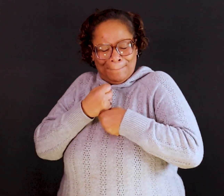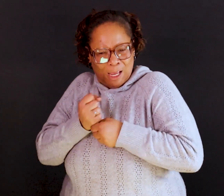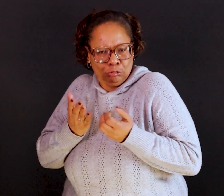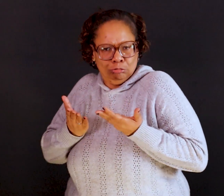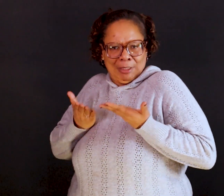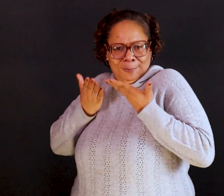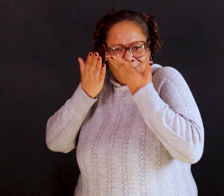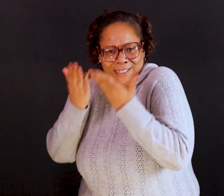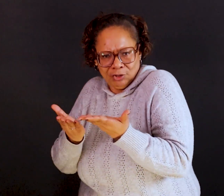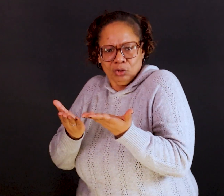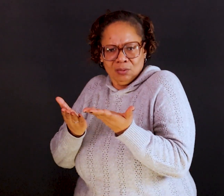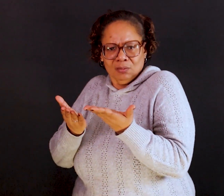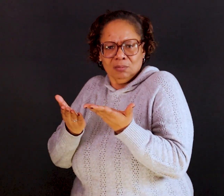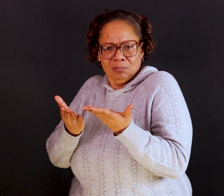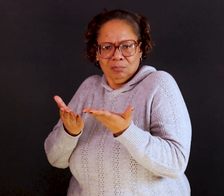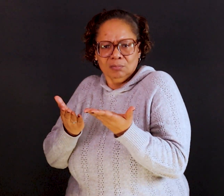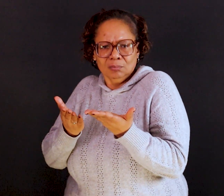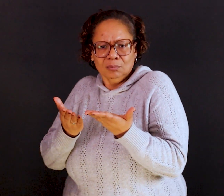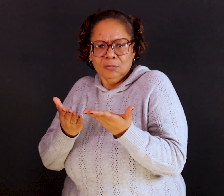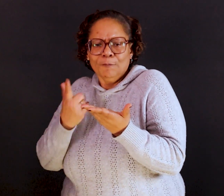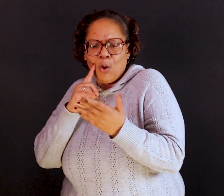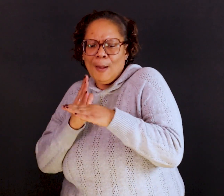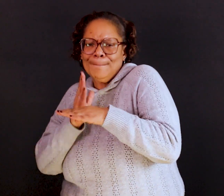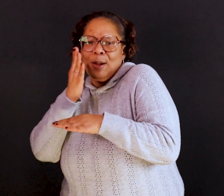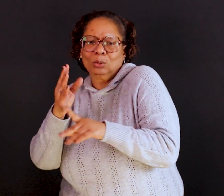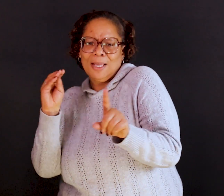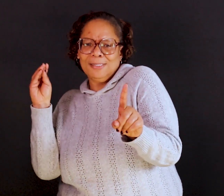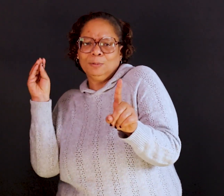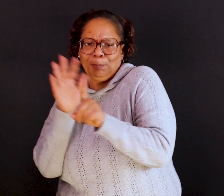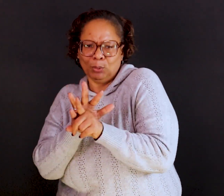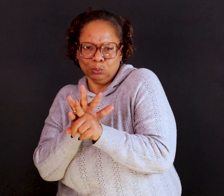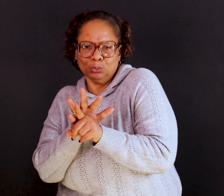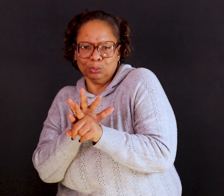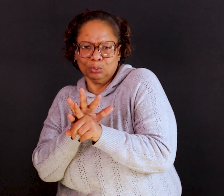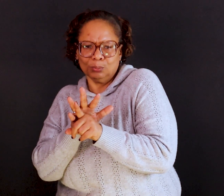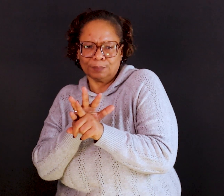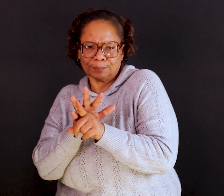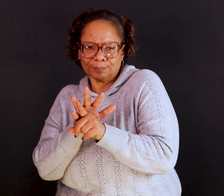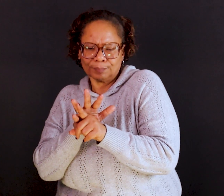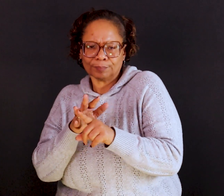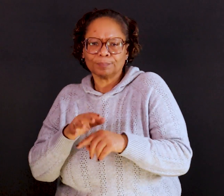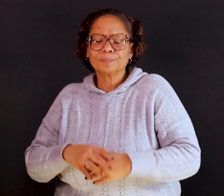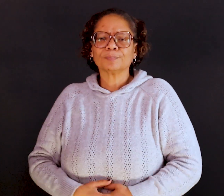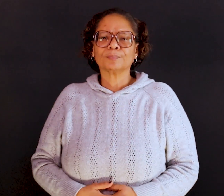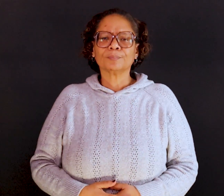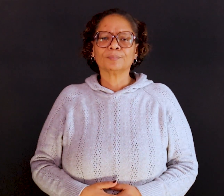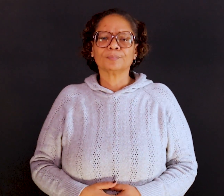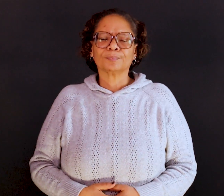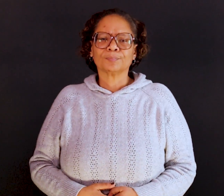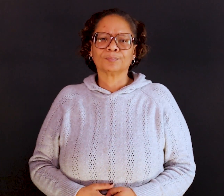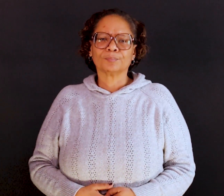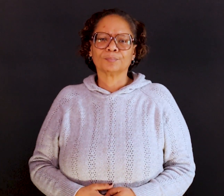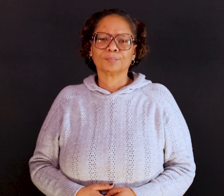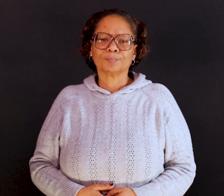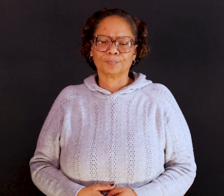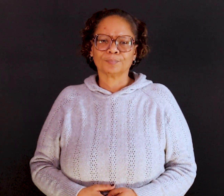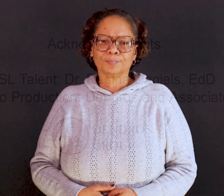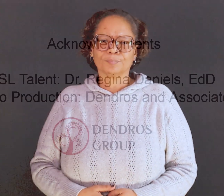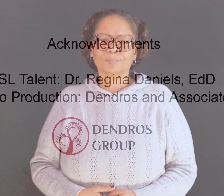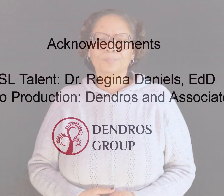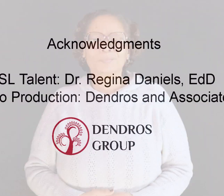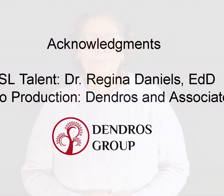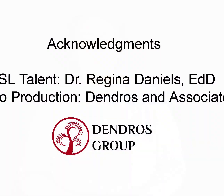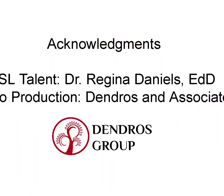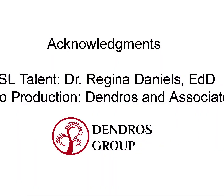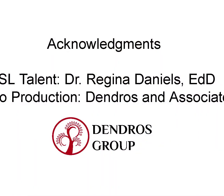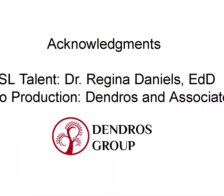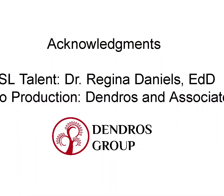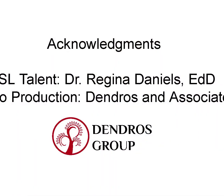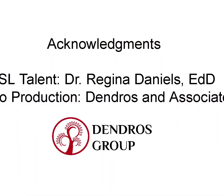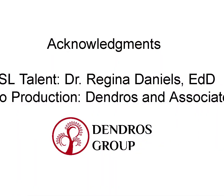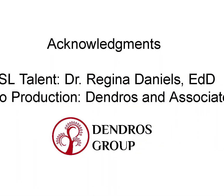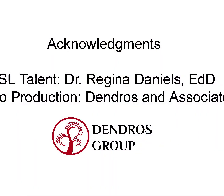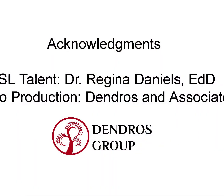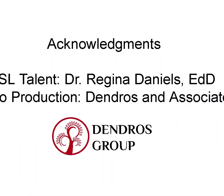And recommend post-exposure prophylaxis